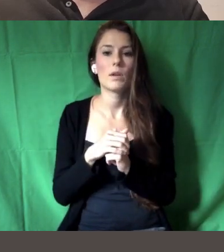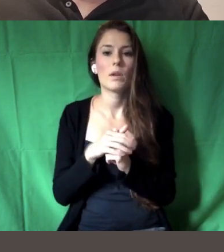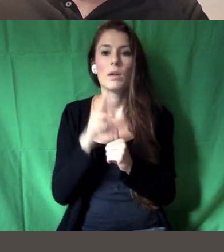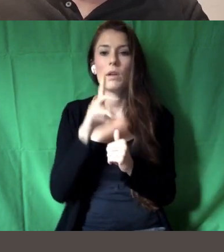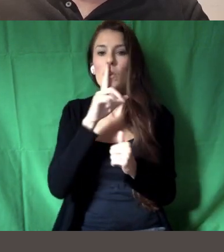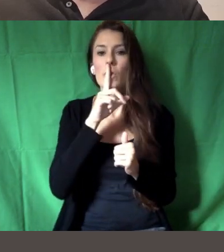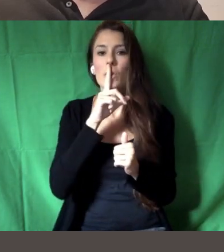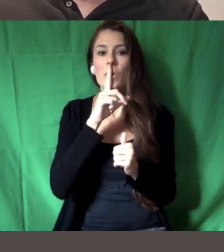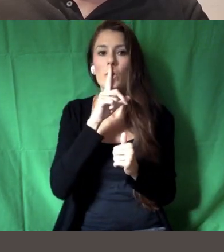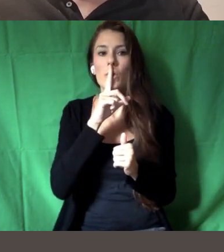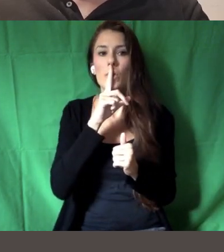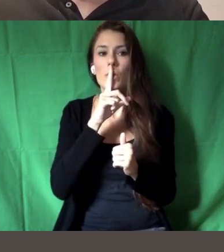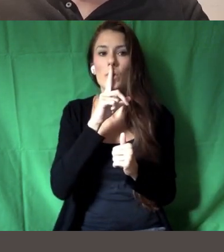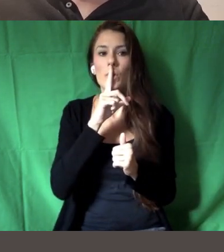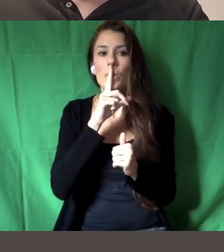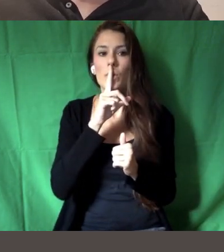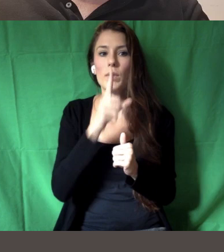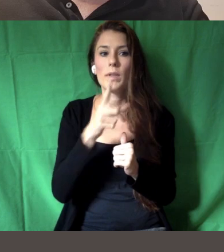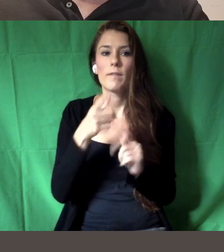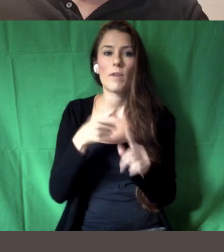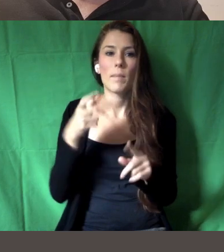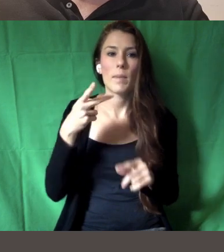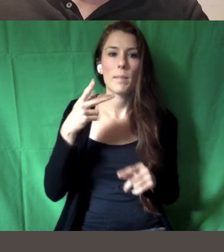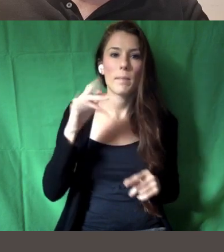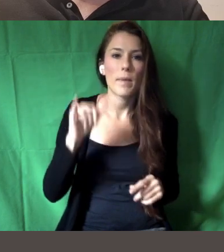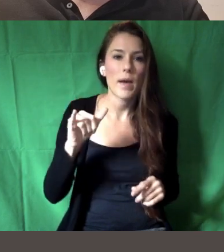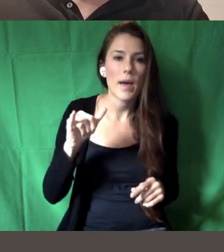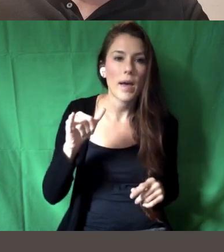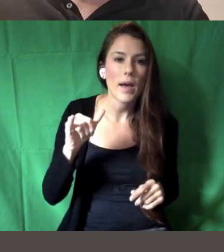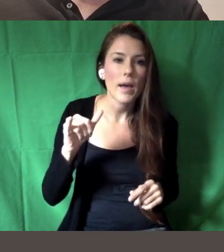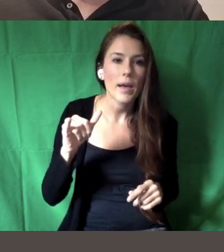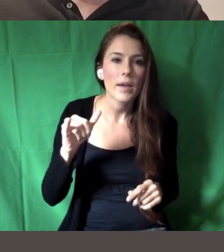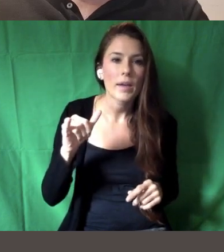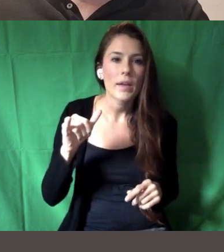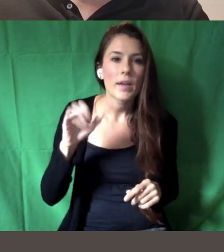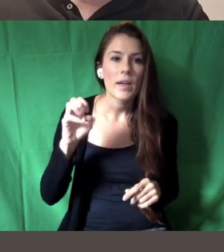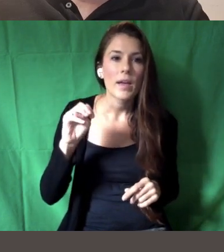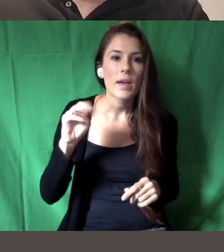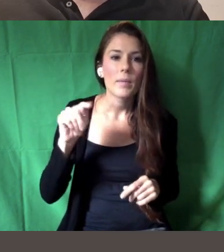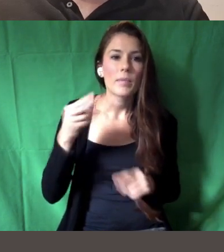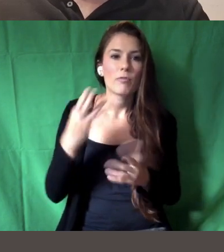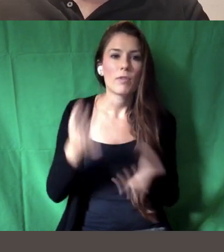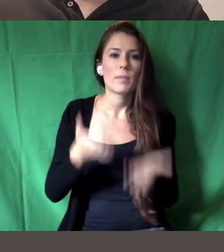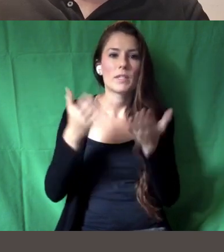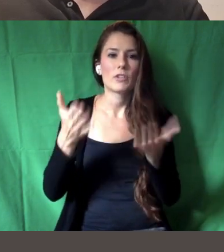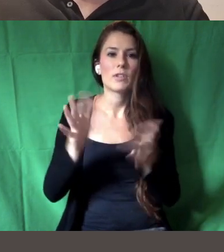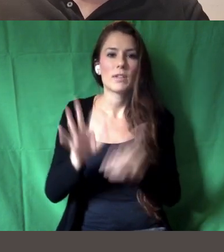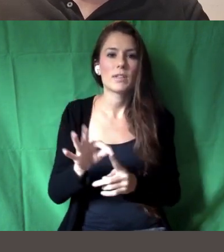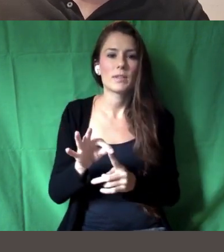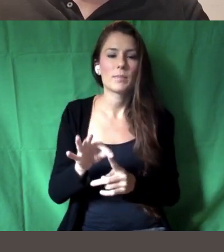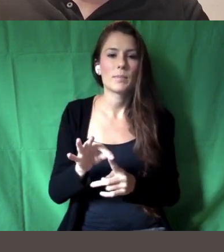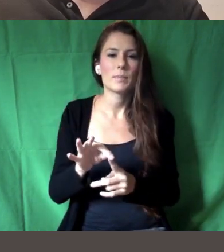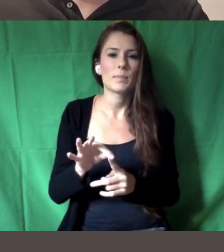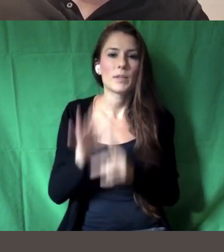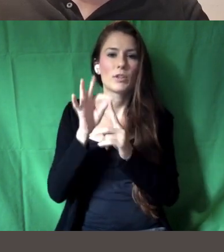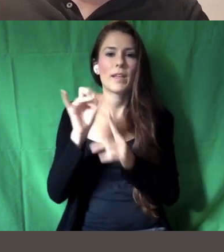According to the pyenv tool recommendations, there are special flags that if invoked,